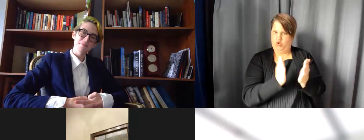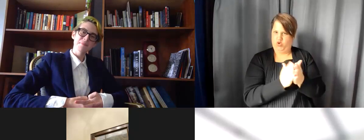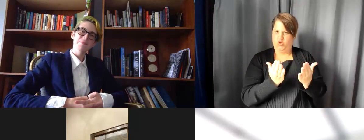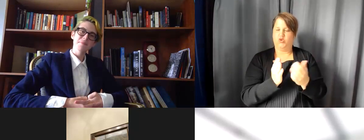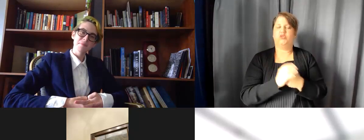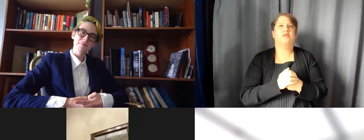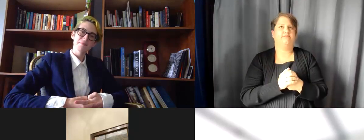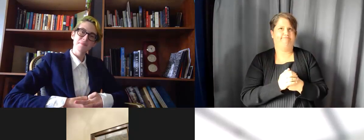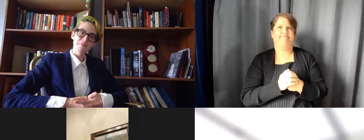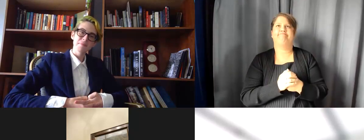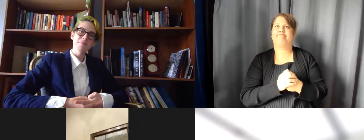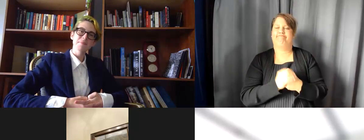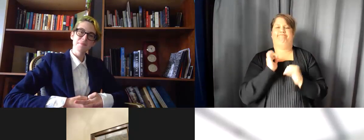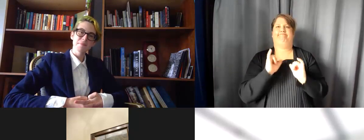Jordan Radford: just about how she